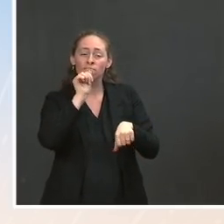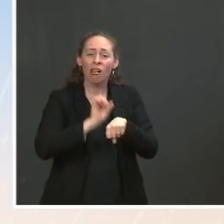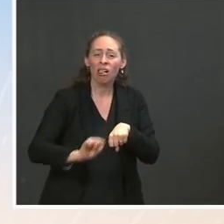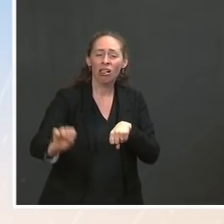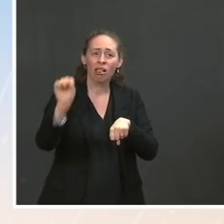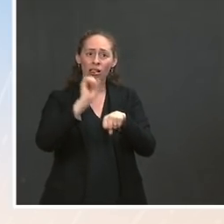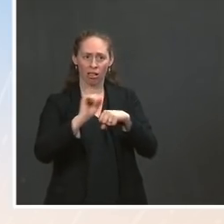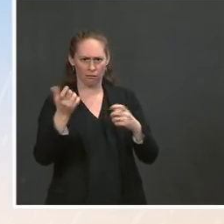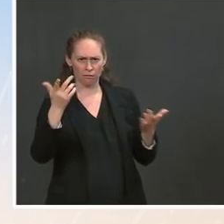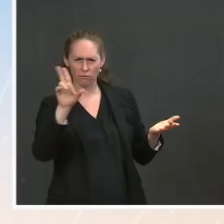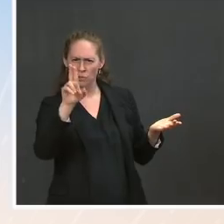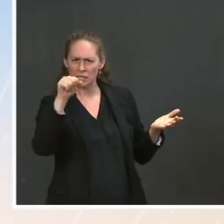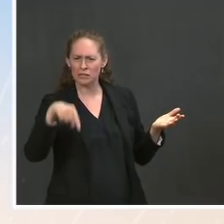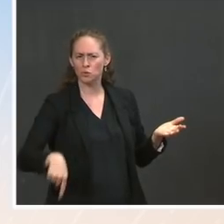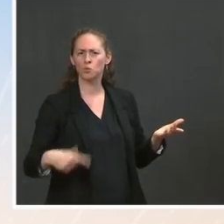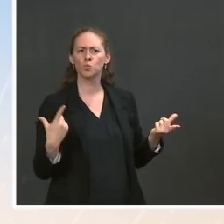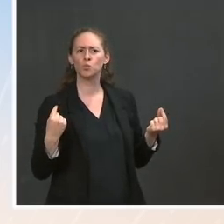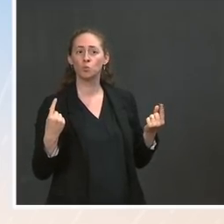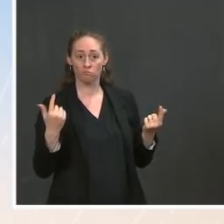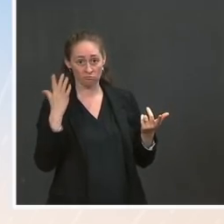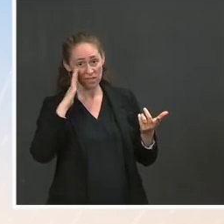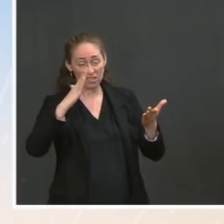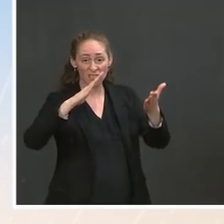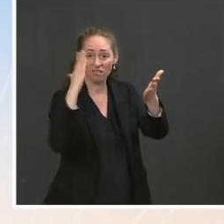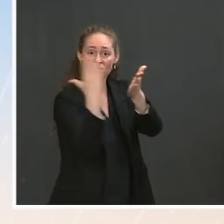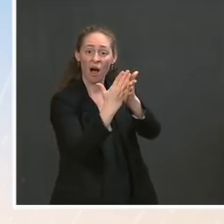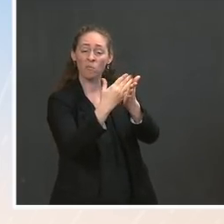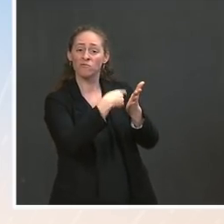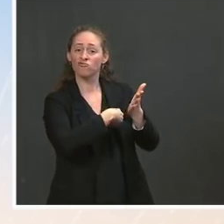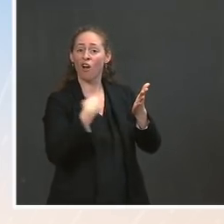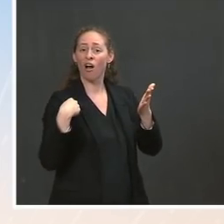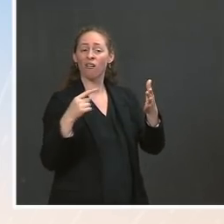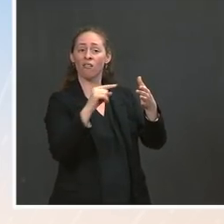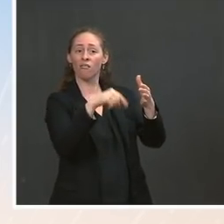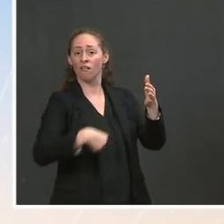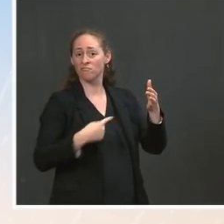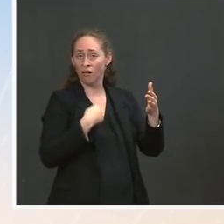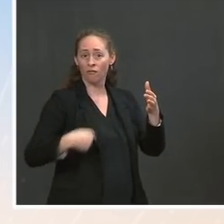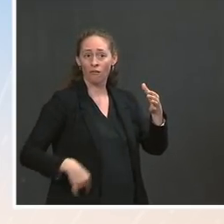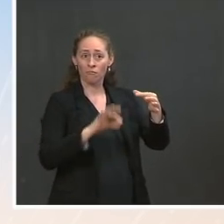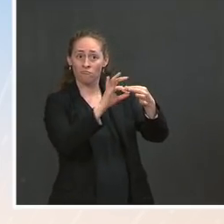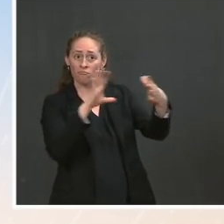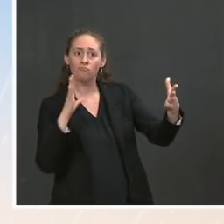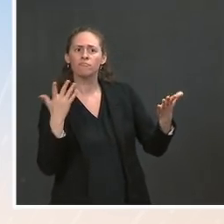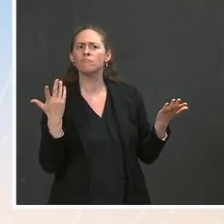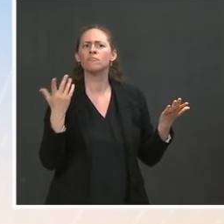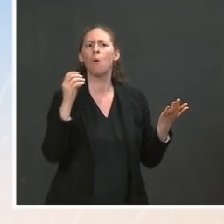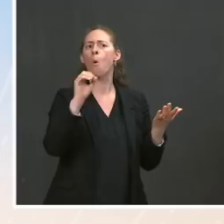from making those threats against companies that have resulted in this problem? Ms. Psaki: Well, we certainly have been watching